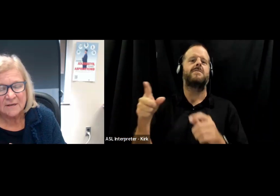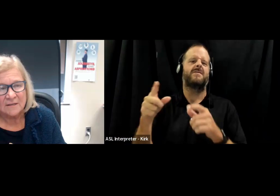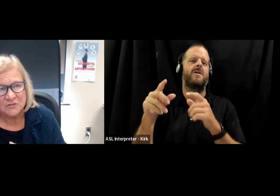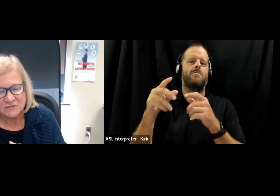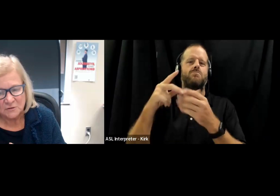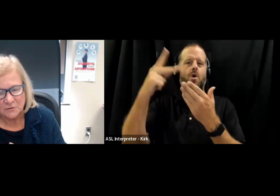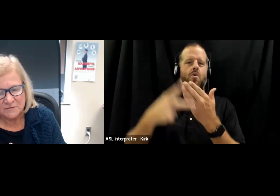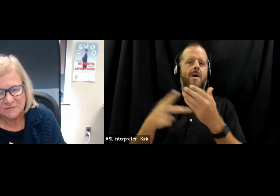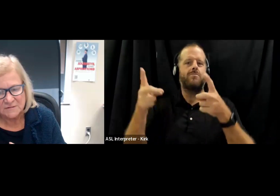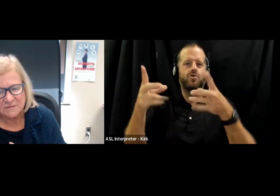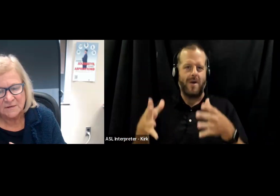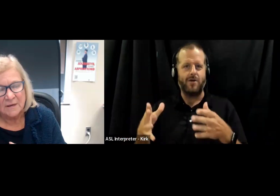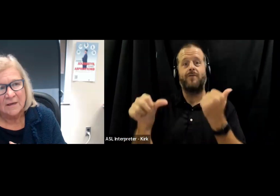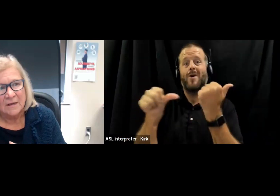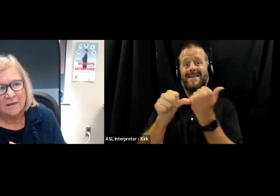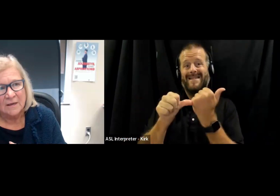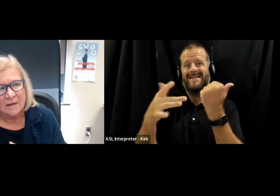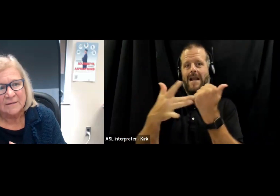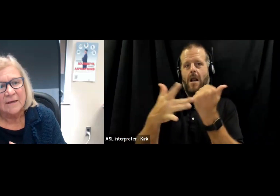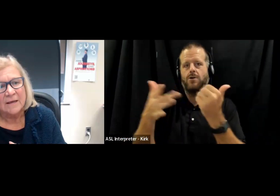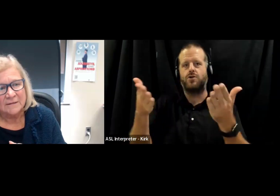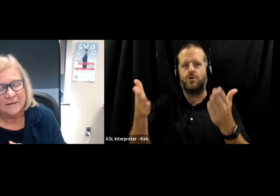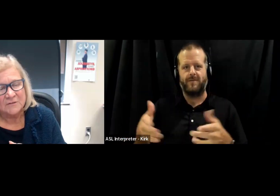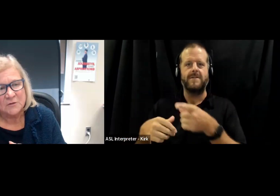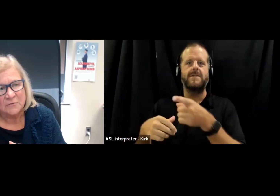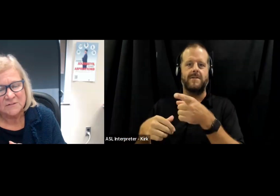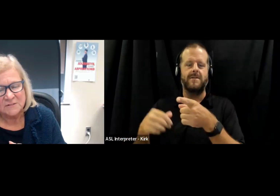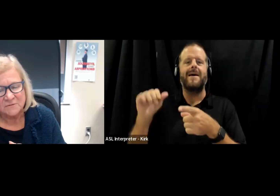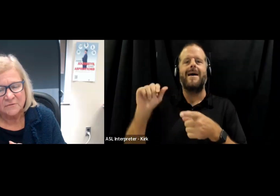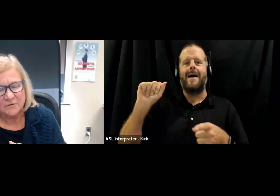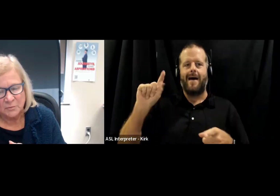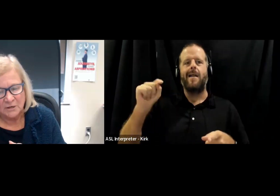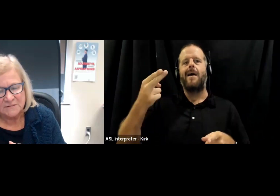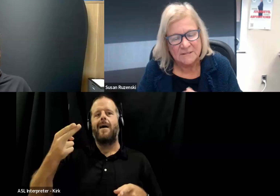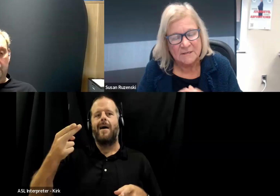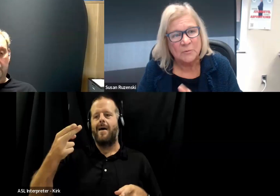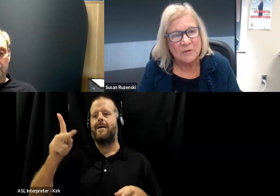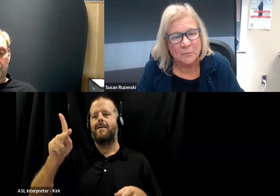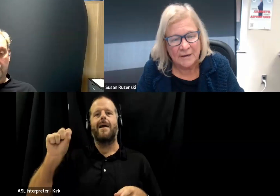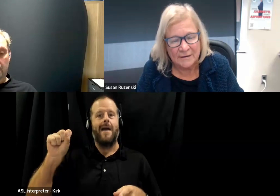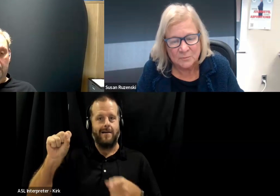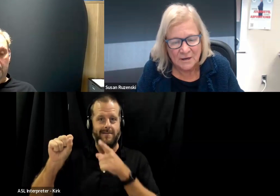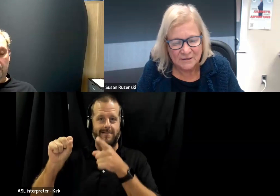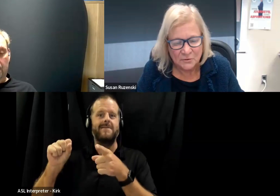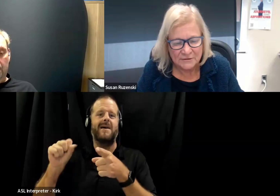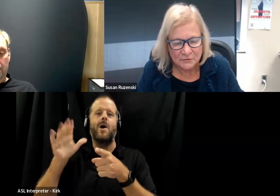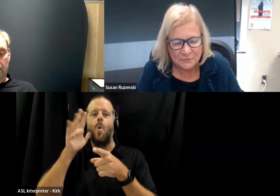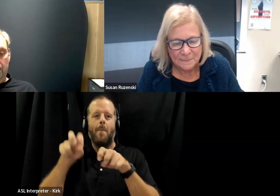technology services at Helen Keller Services for the Blind, and he will be our panel moderator.